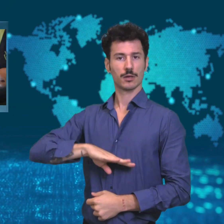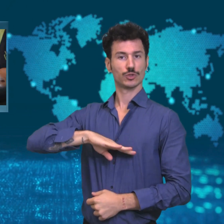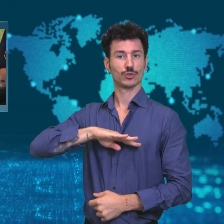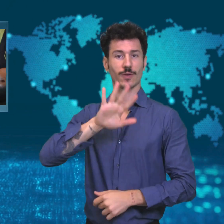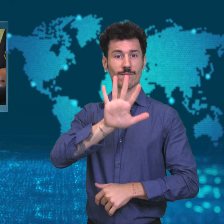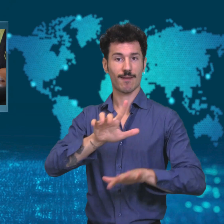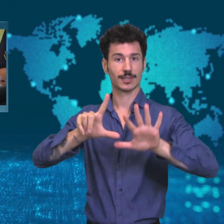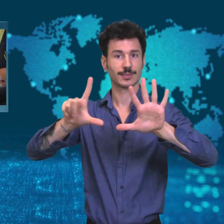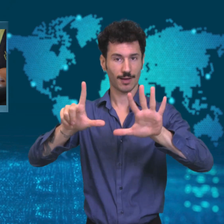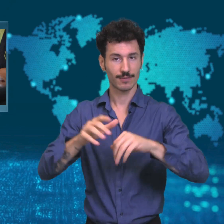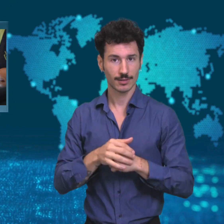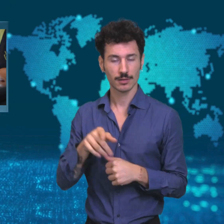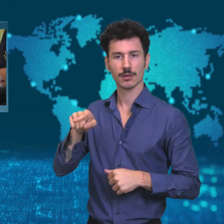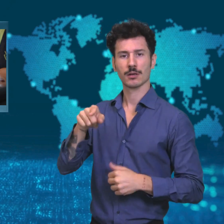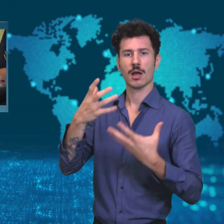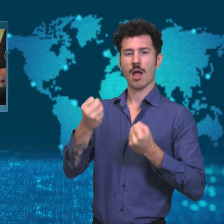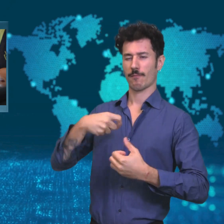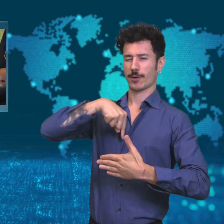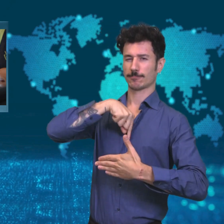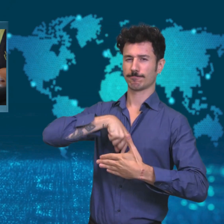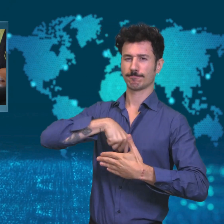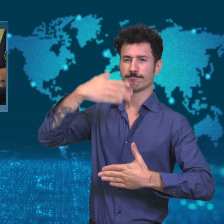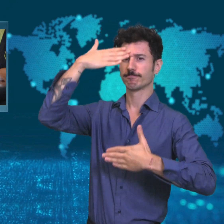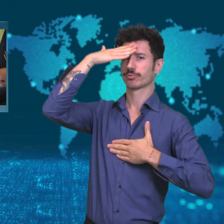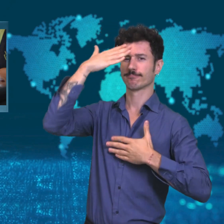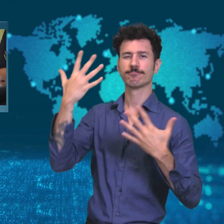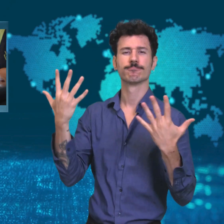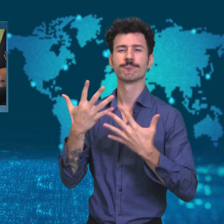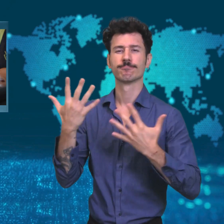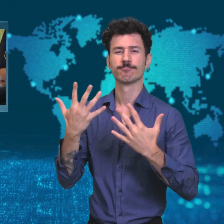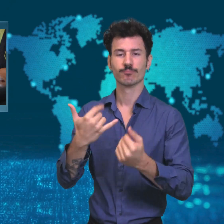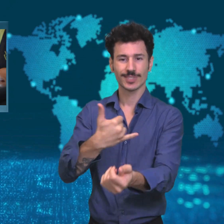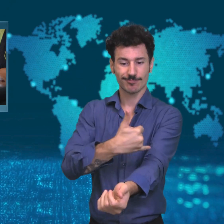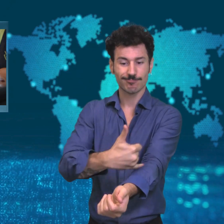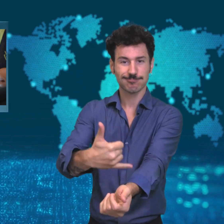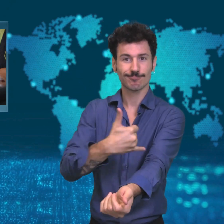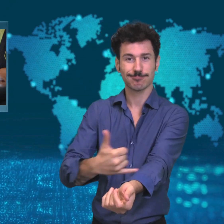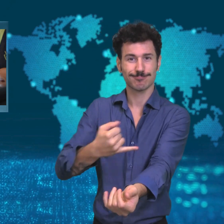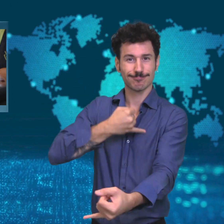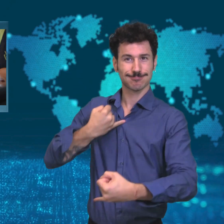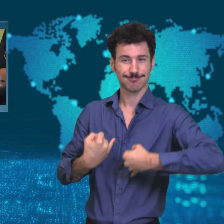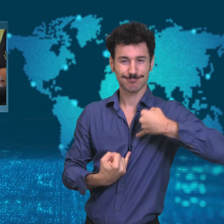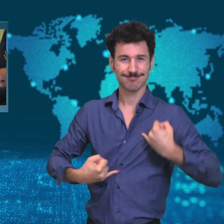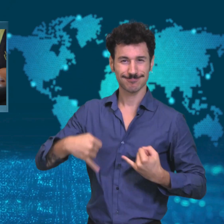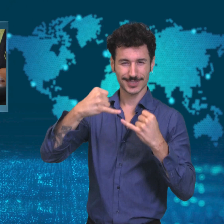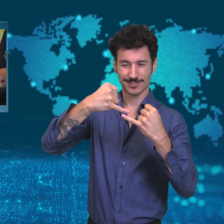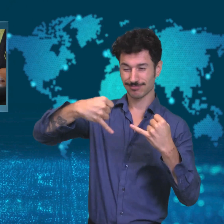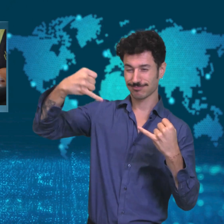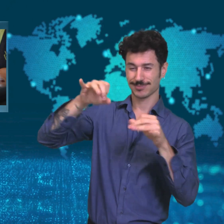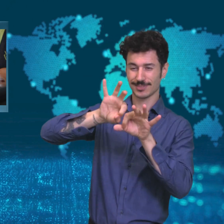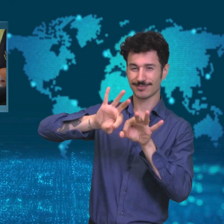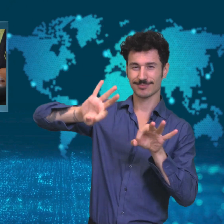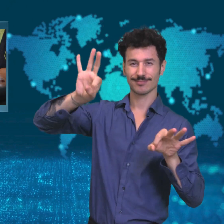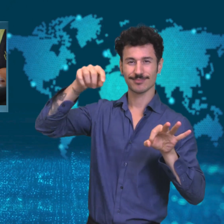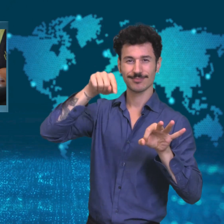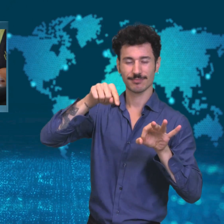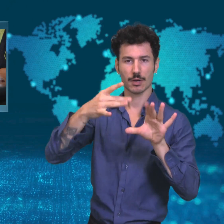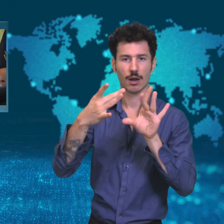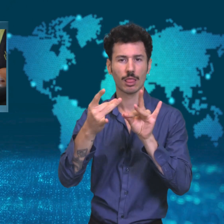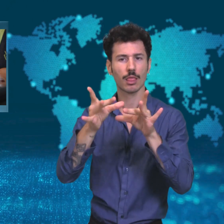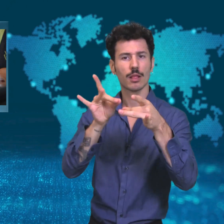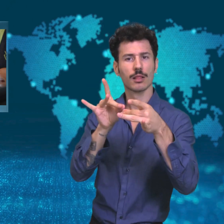has a disease that causes the walls of his arteries to stick together,